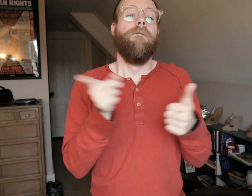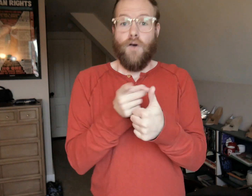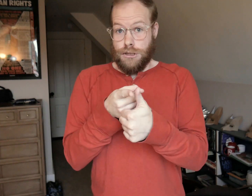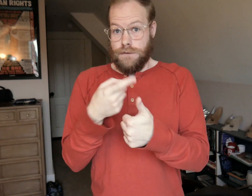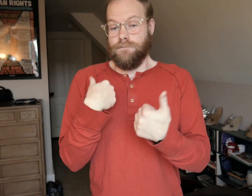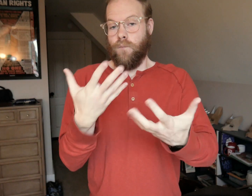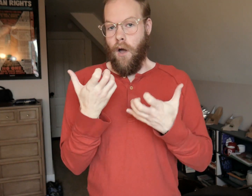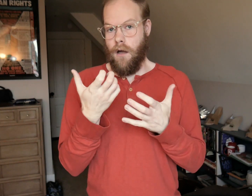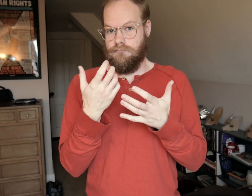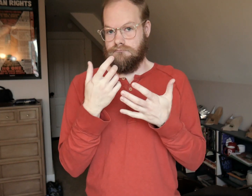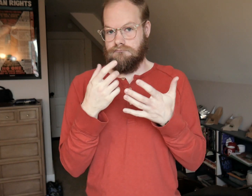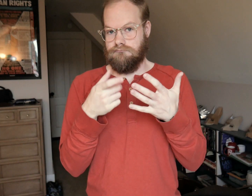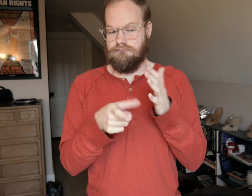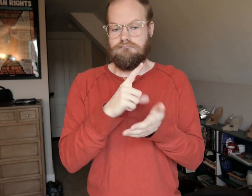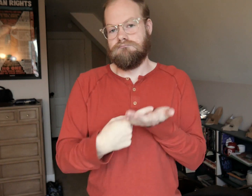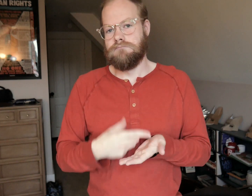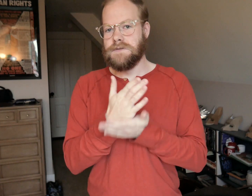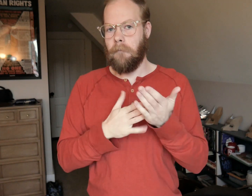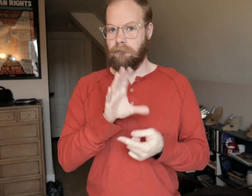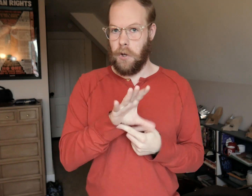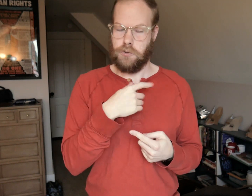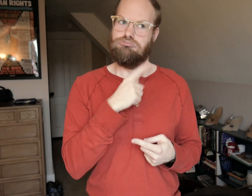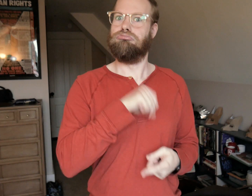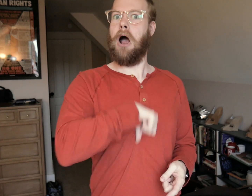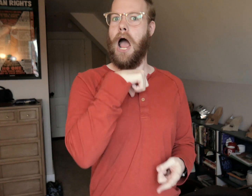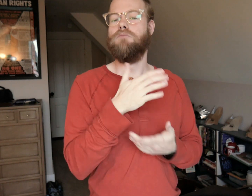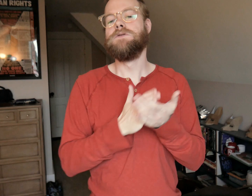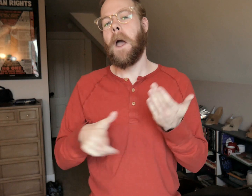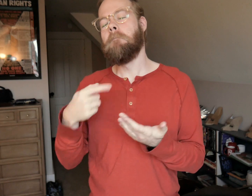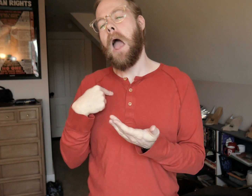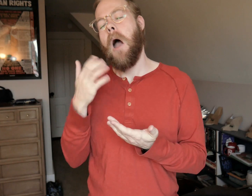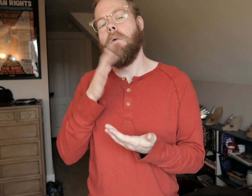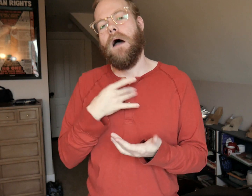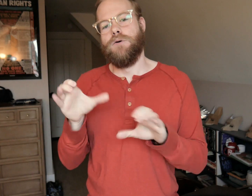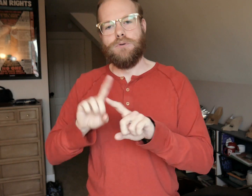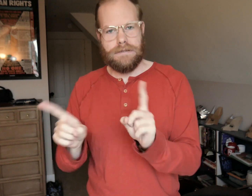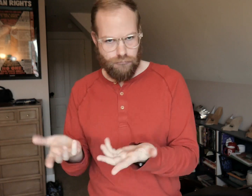First, I want to go over some videos I’m pretty proud of and some videos I would like to do differently.